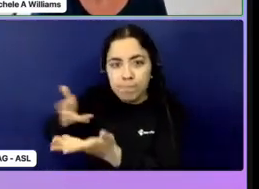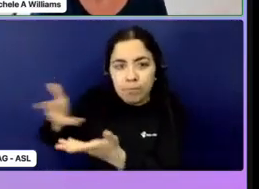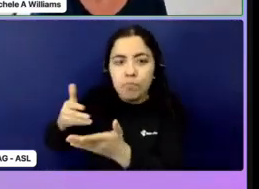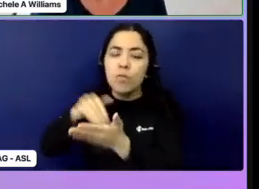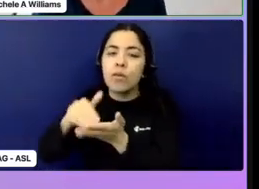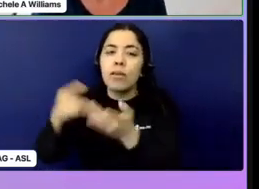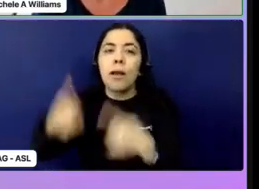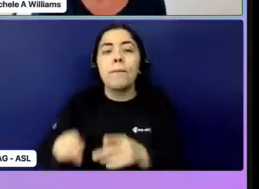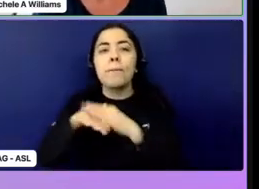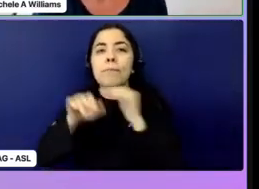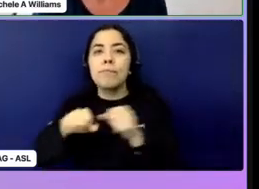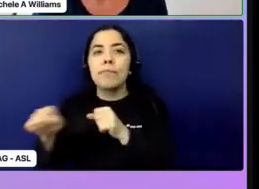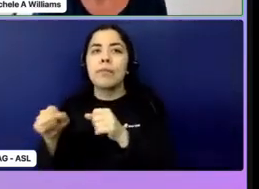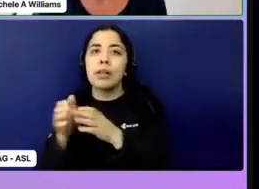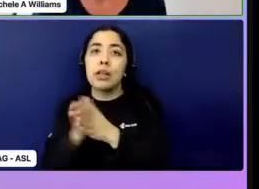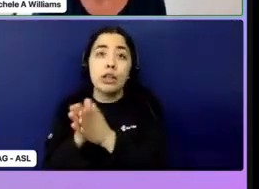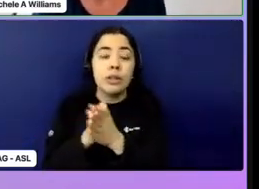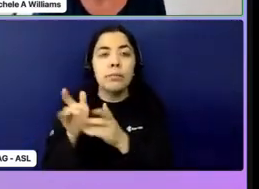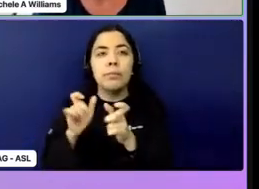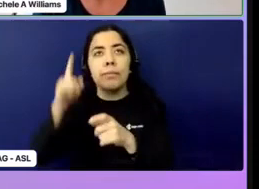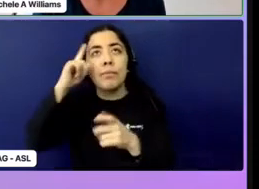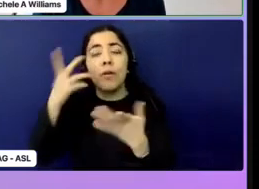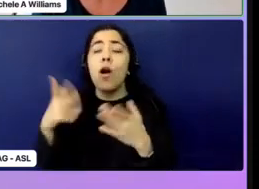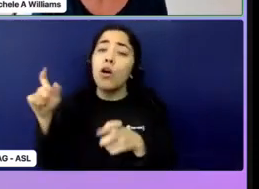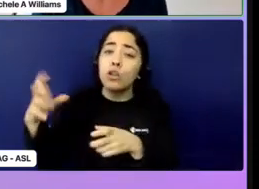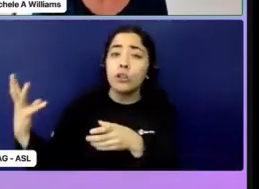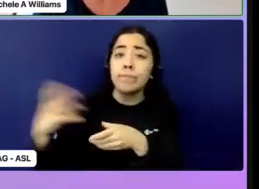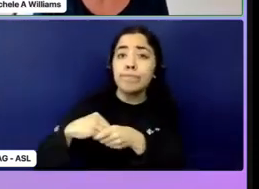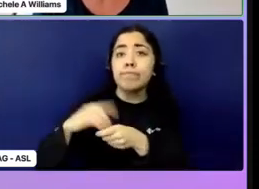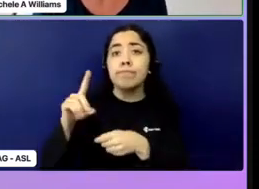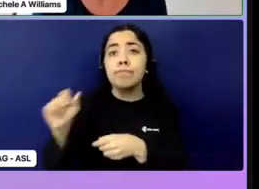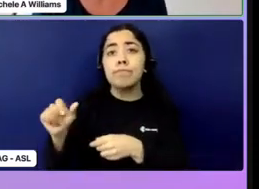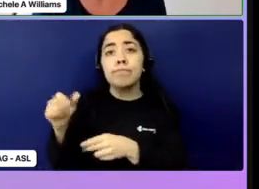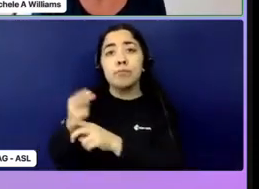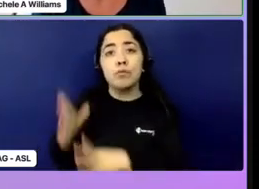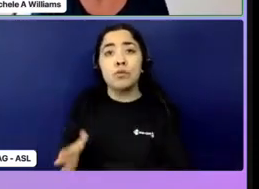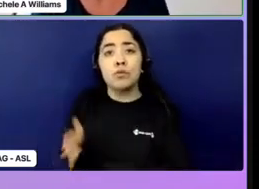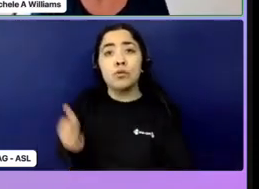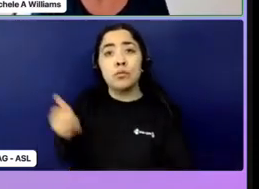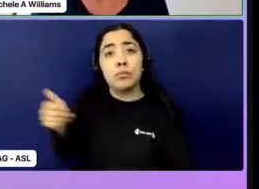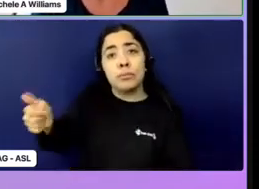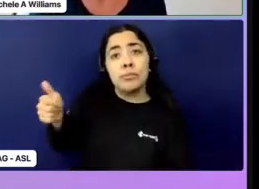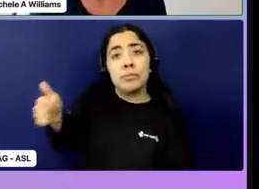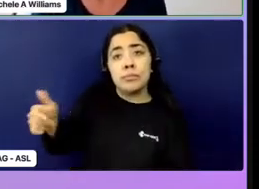solely a factor in accessibility projects, so oftentimes there is an accessibility initiative, and